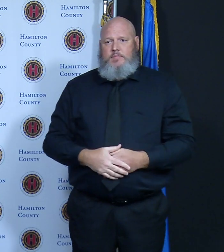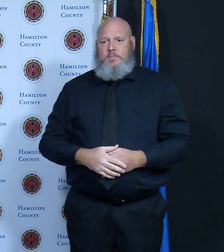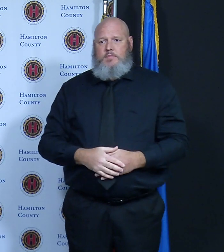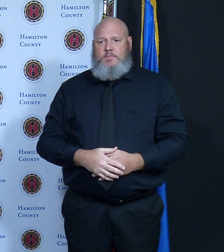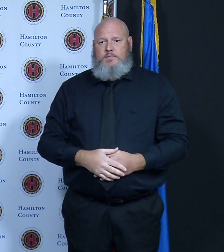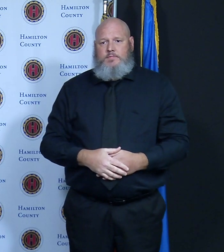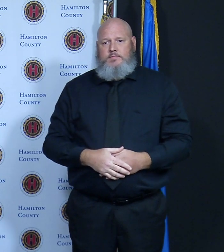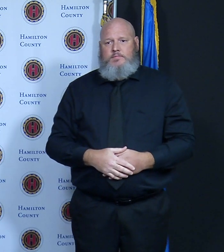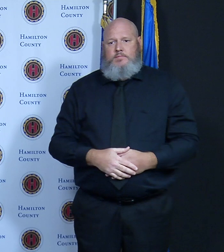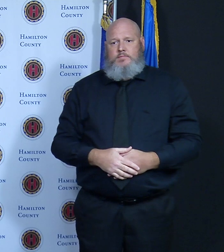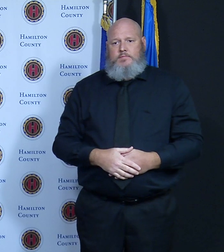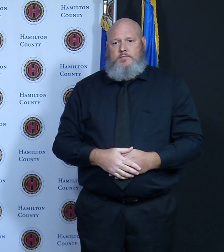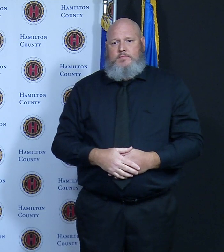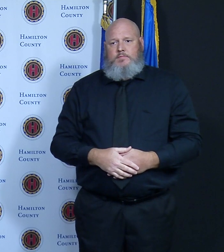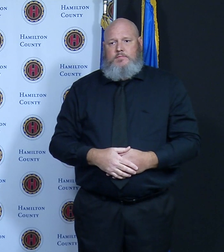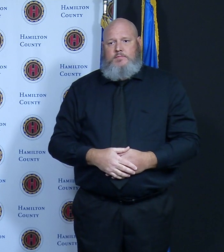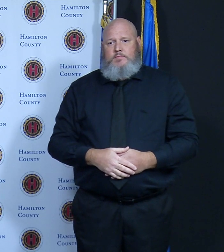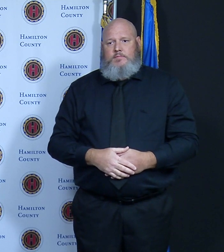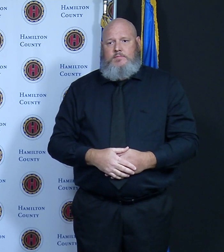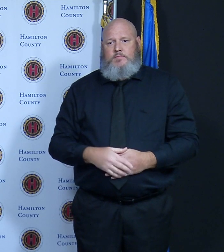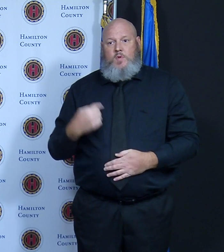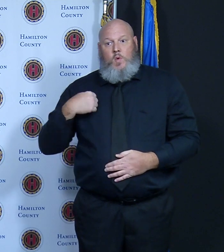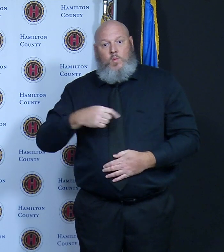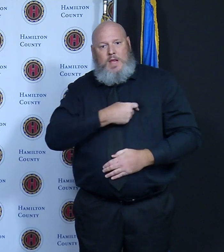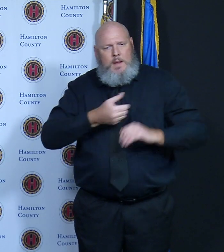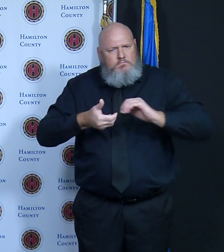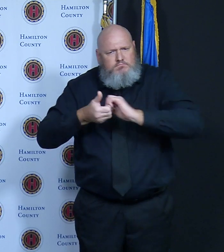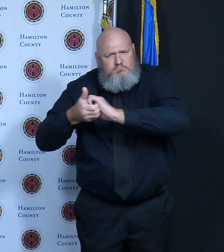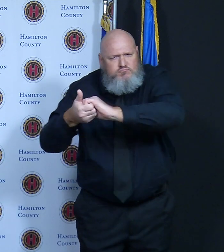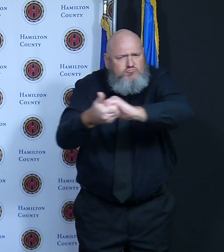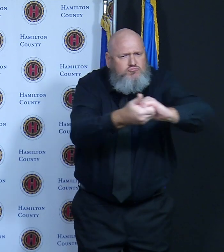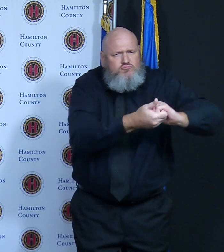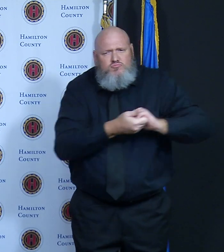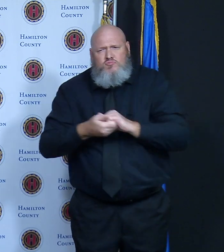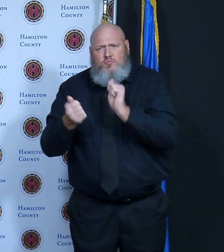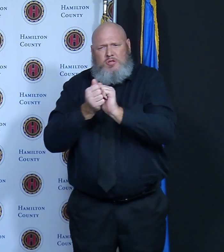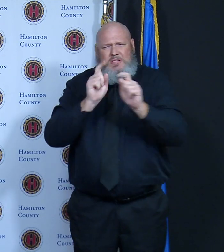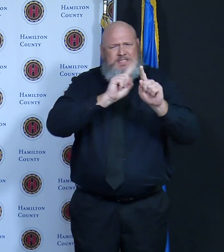this time that we are putting out correct and factual information related